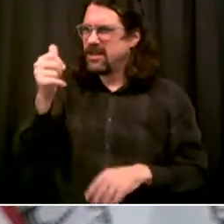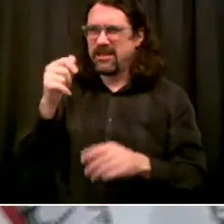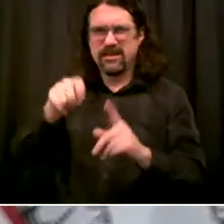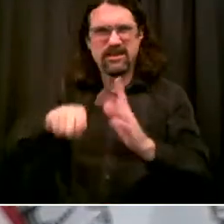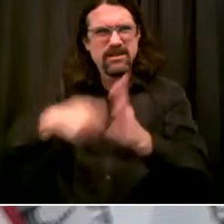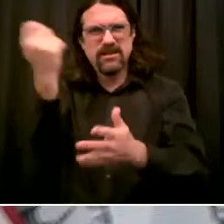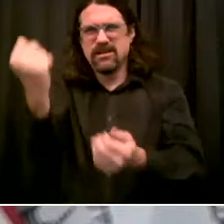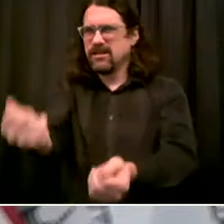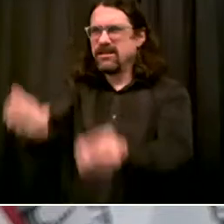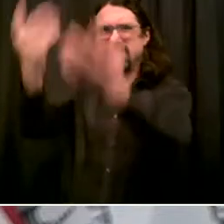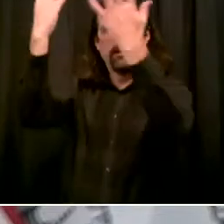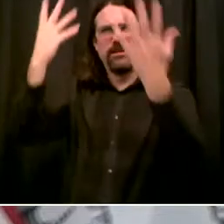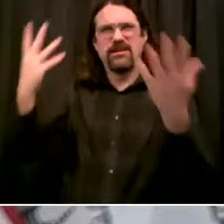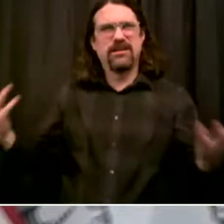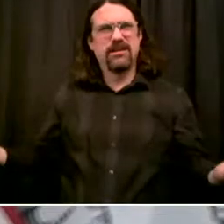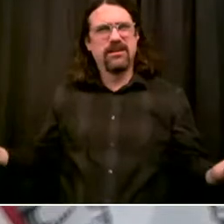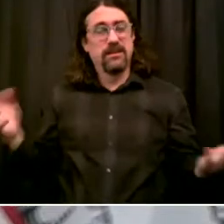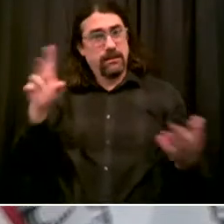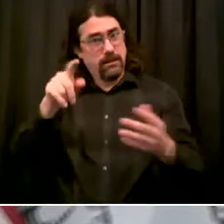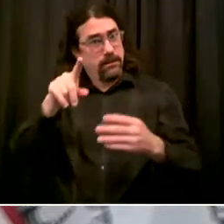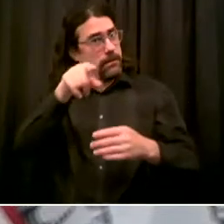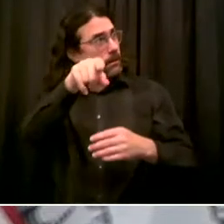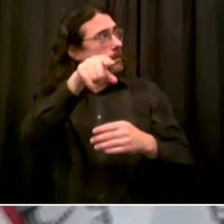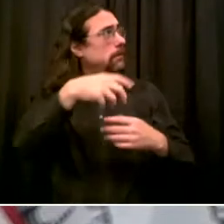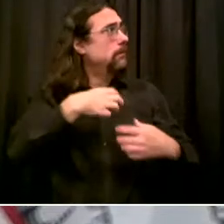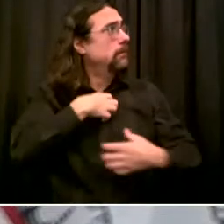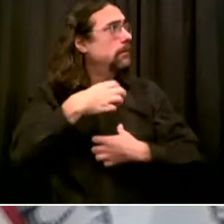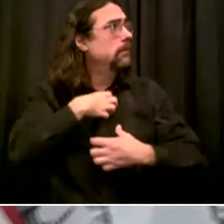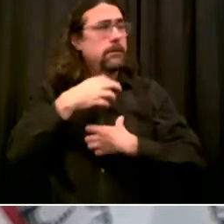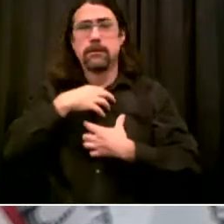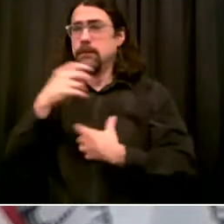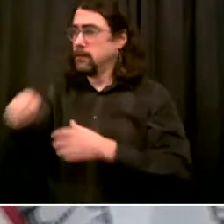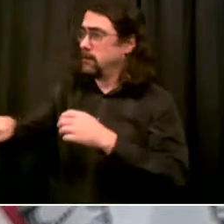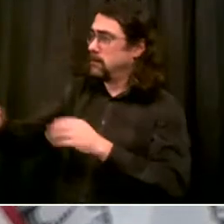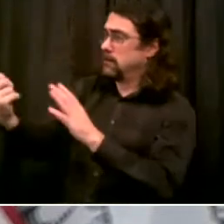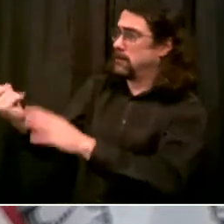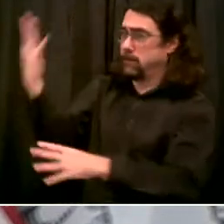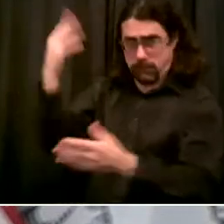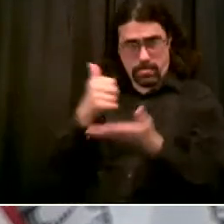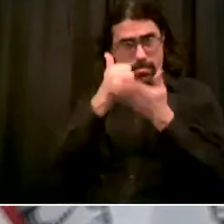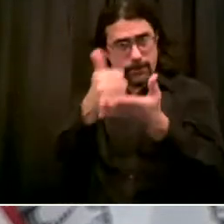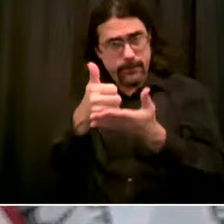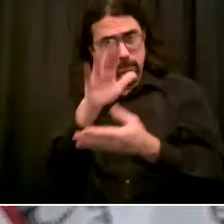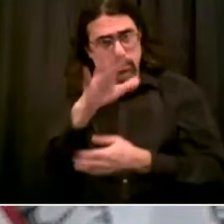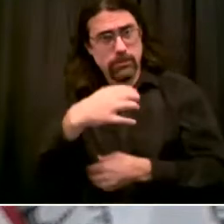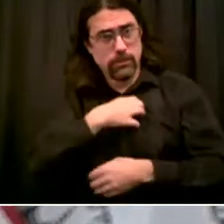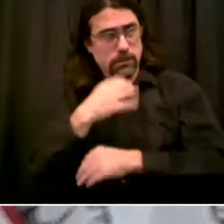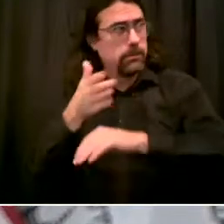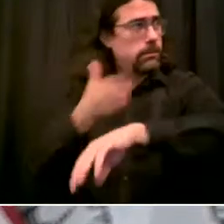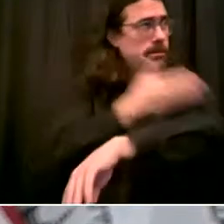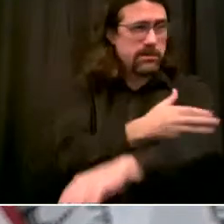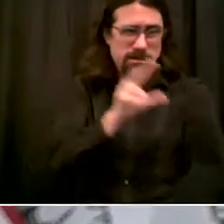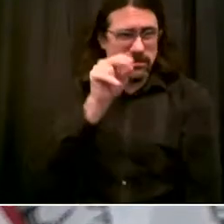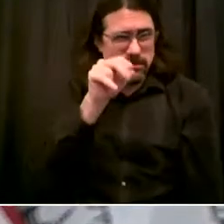IT IS REALLY DANGEROUS AND IT